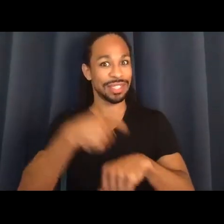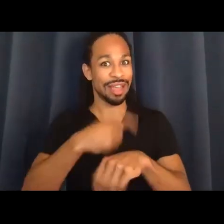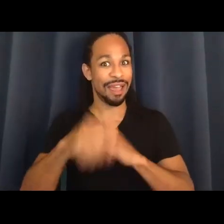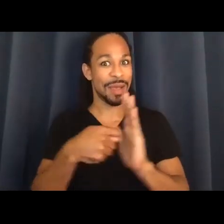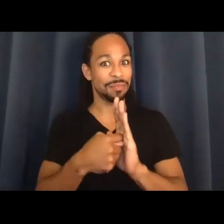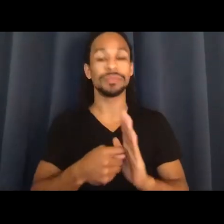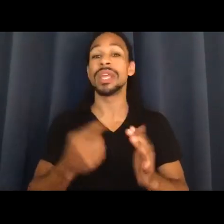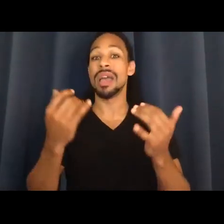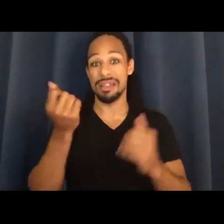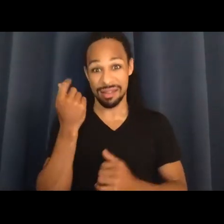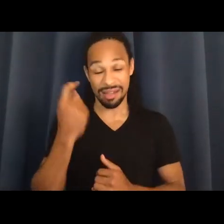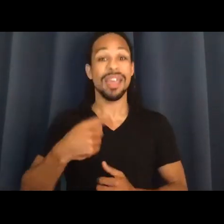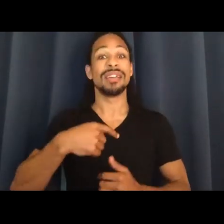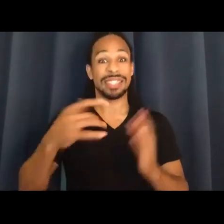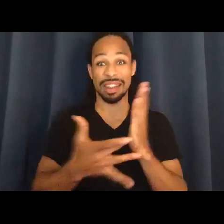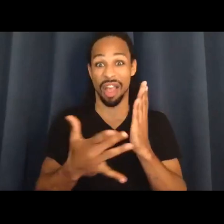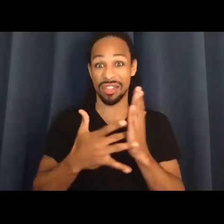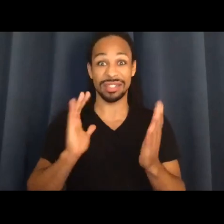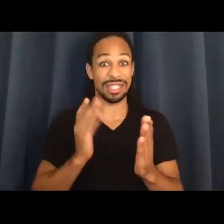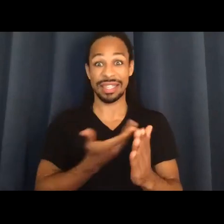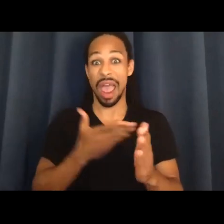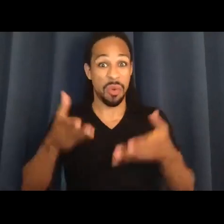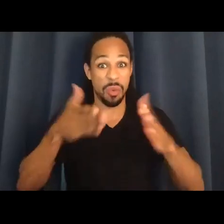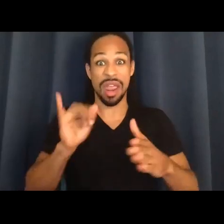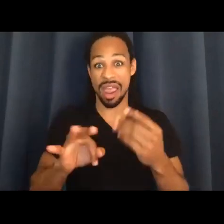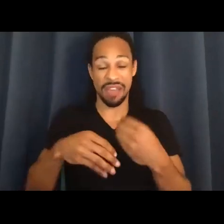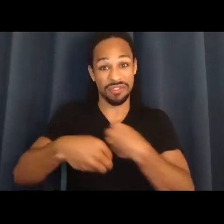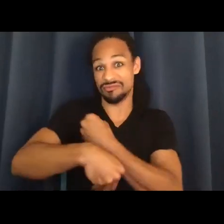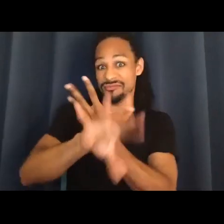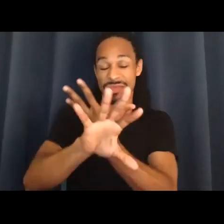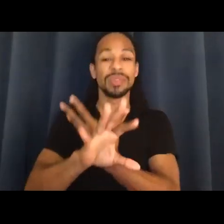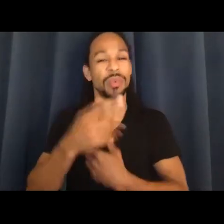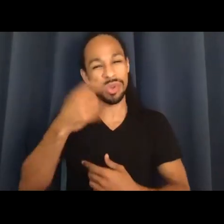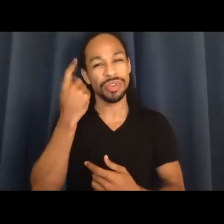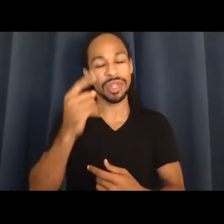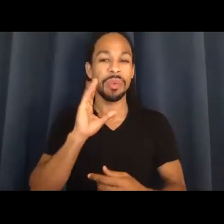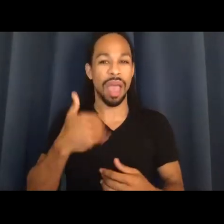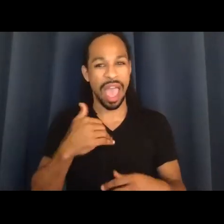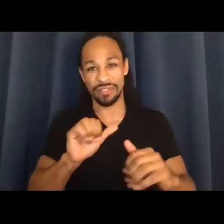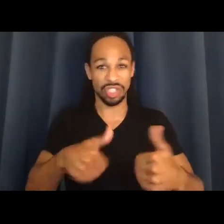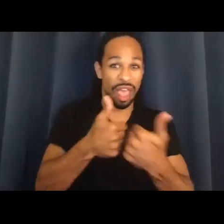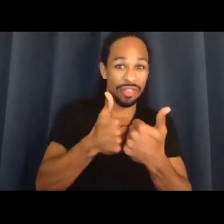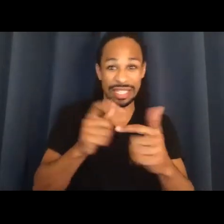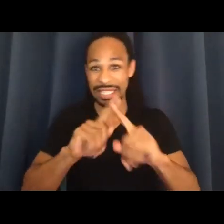may be delays, sound issues and changing circumstances that may occur during our time together. We